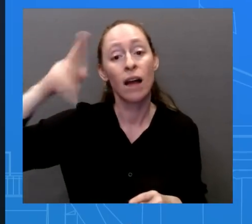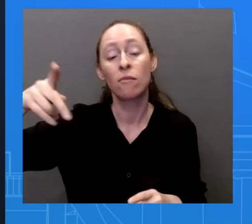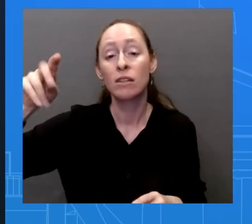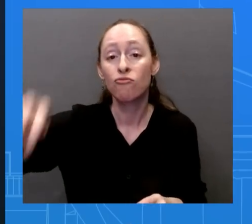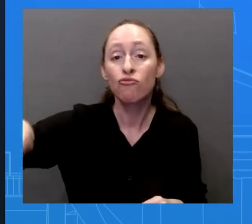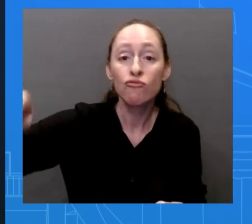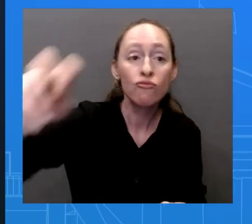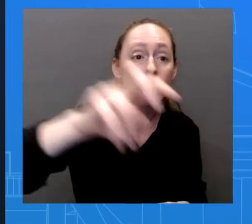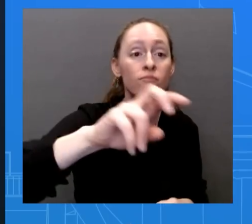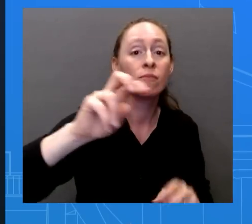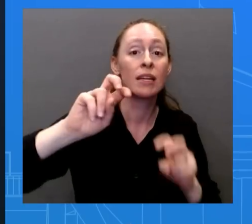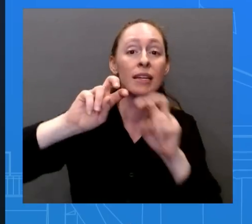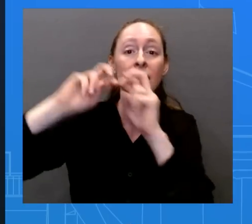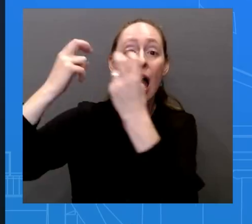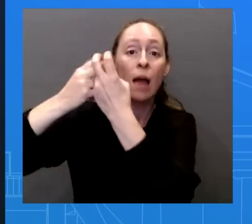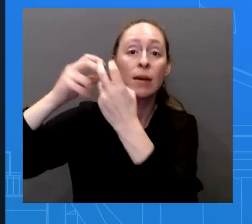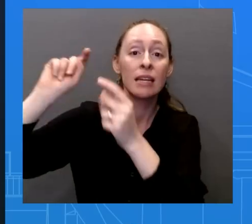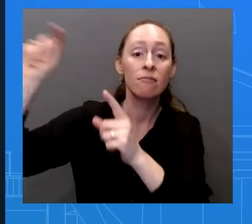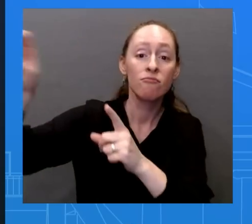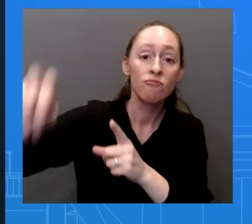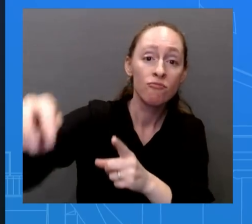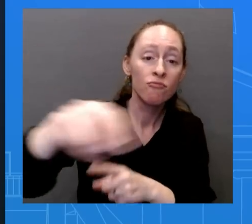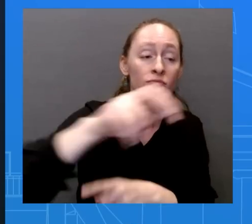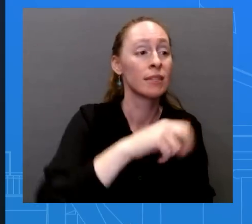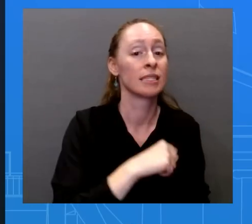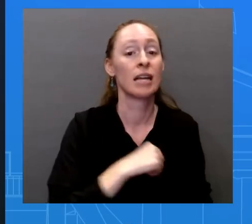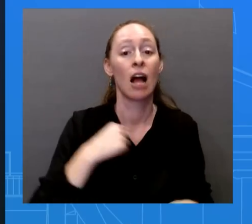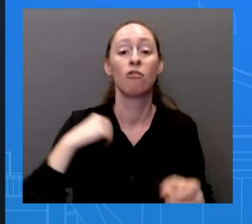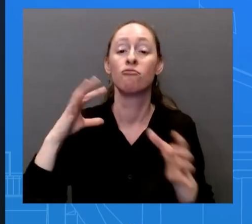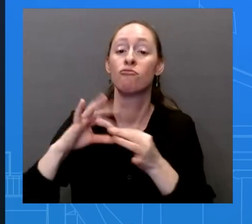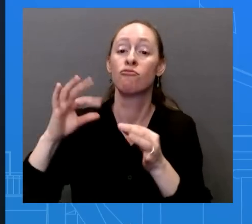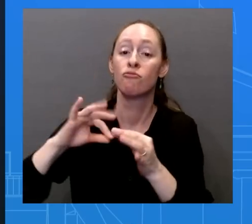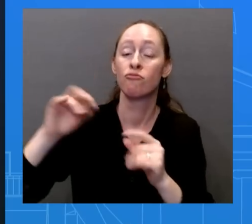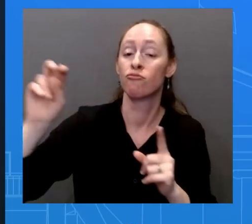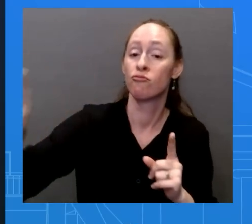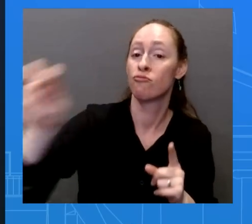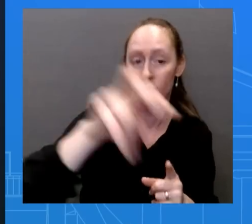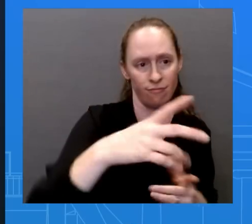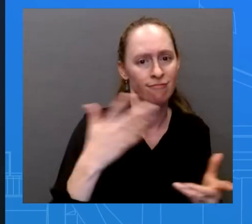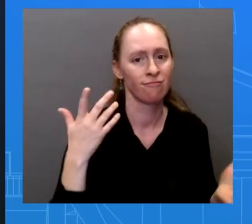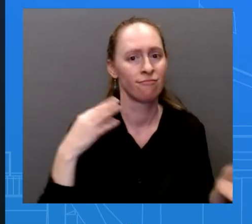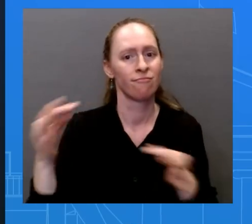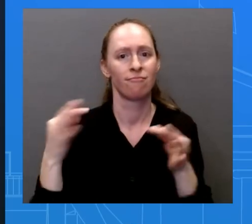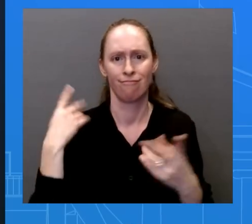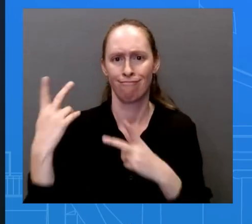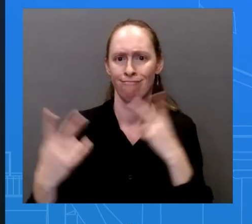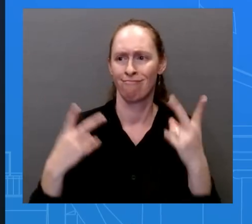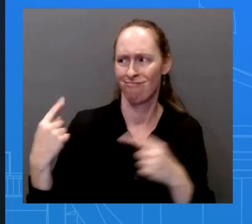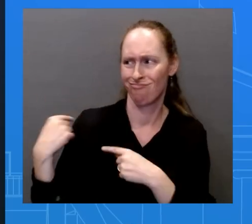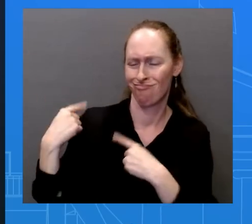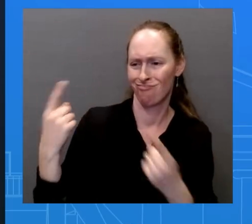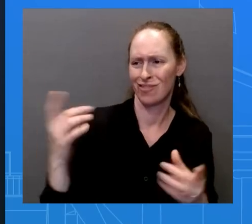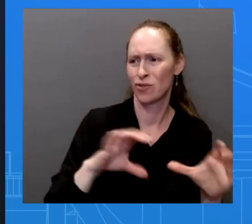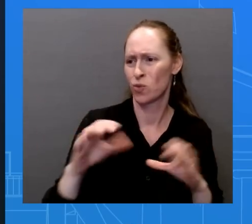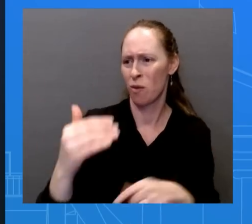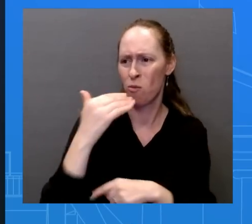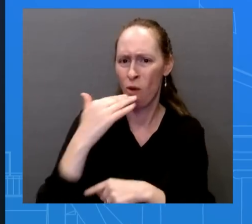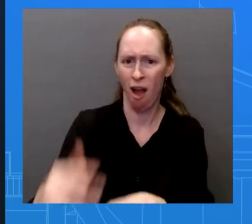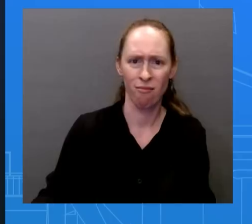the success that we have seen in this administration the last 19 months. And, you know, we have talked about the Bipartisan Infrastructure Law